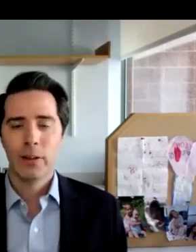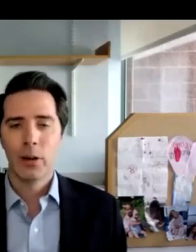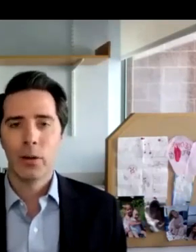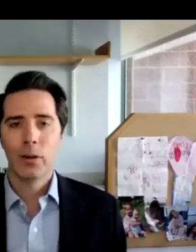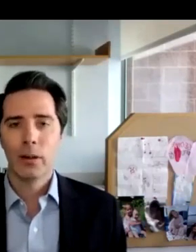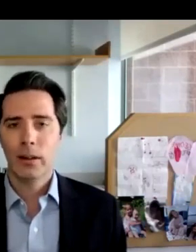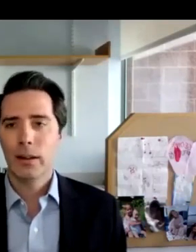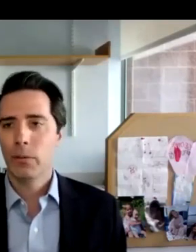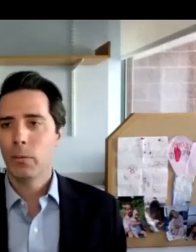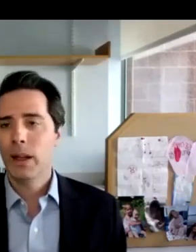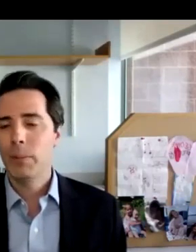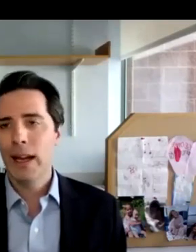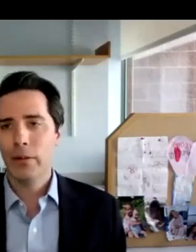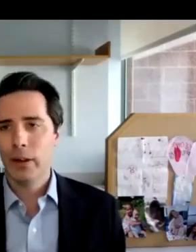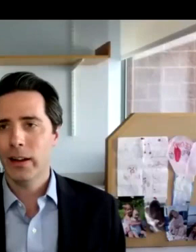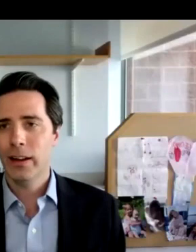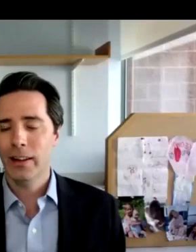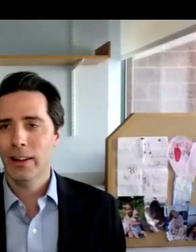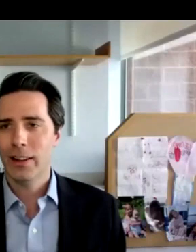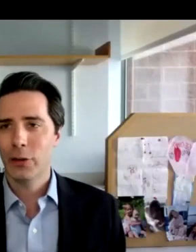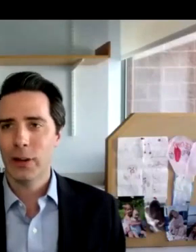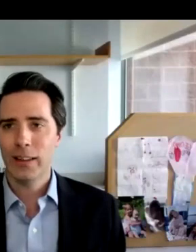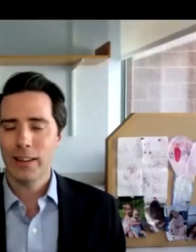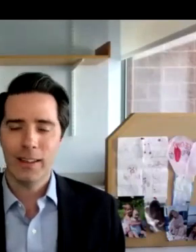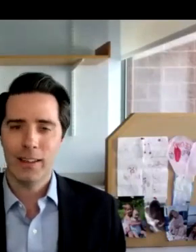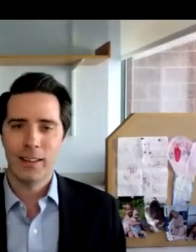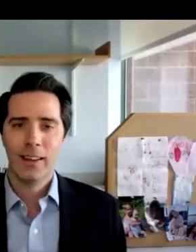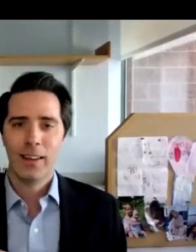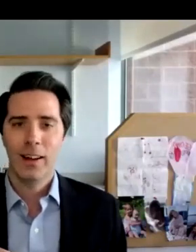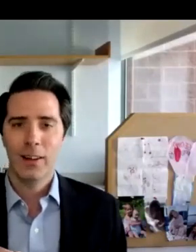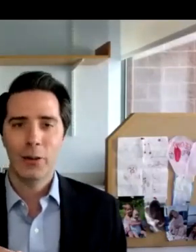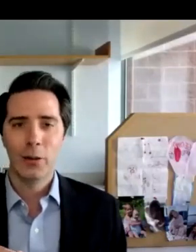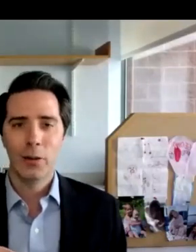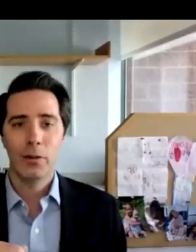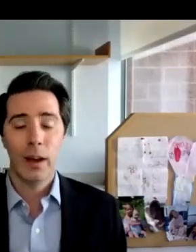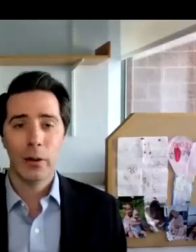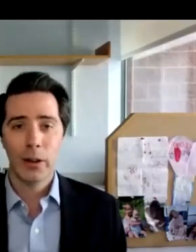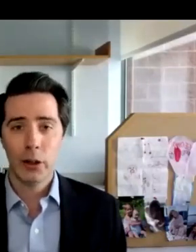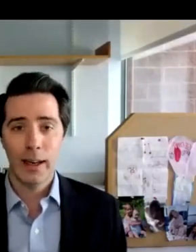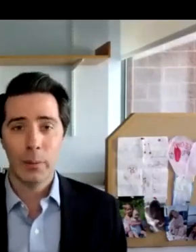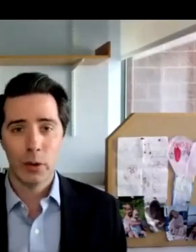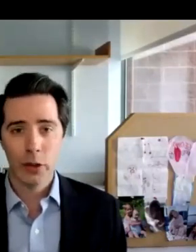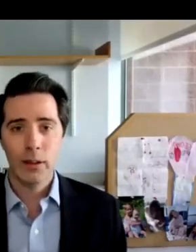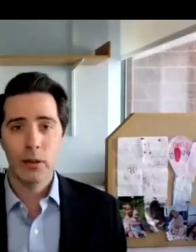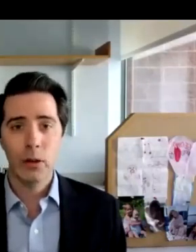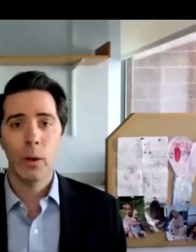so they may have a a screen that says uh